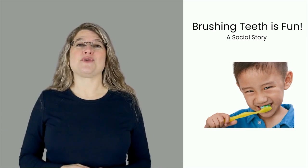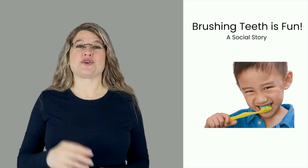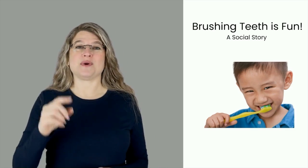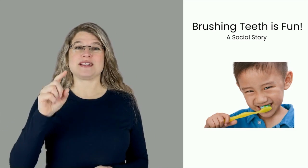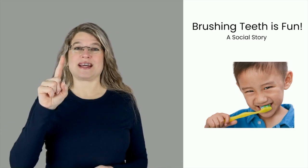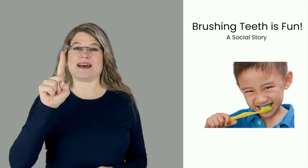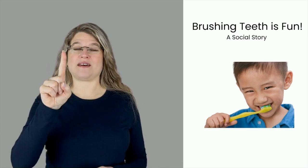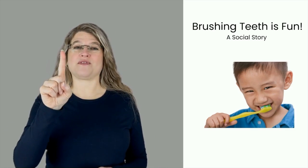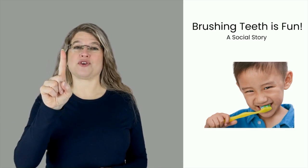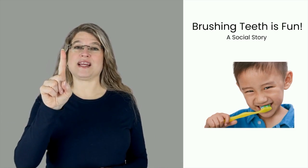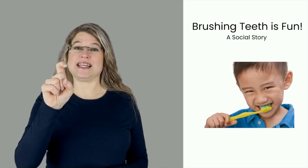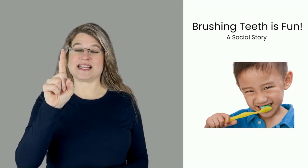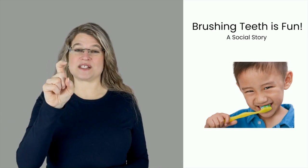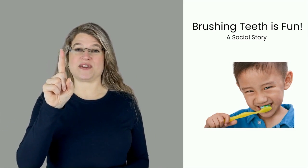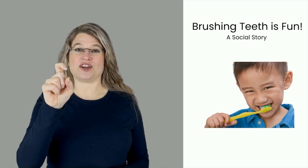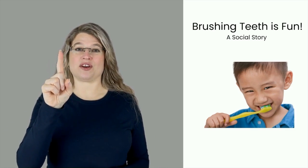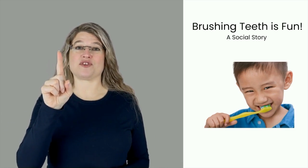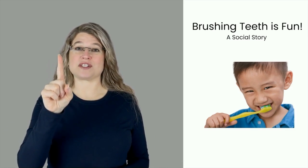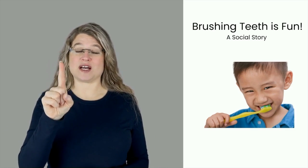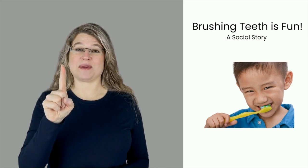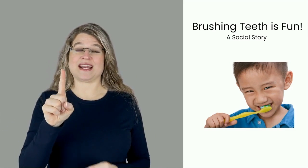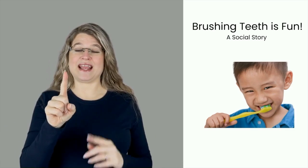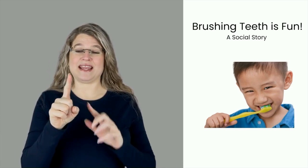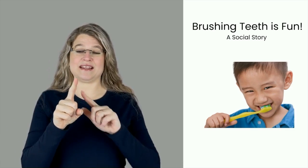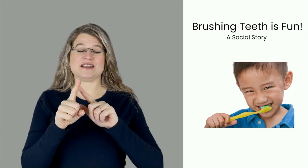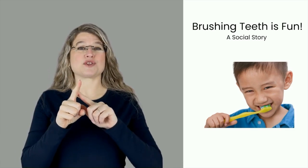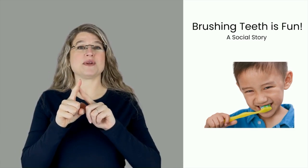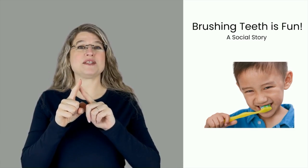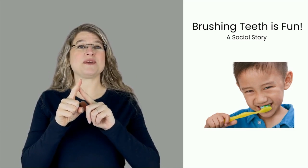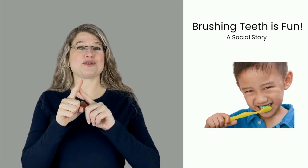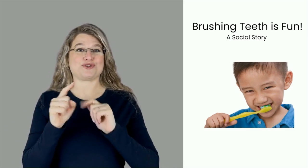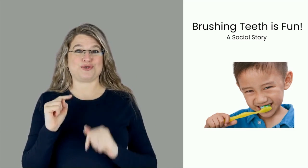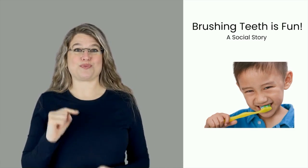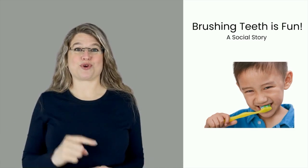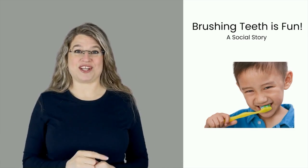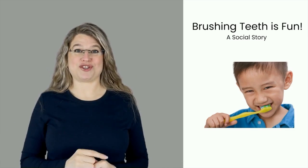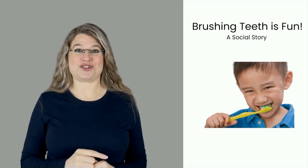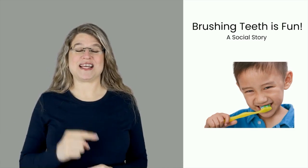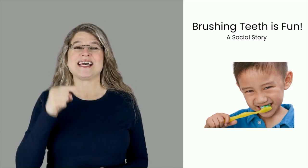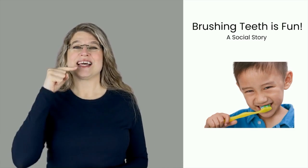you're going to have your index finger of your dominant hand is going to be your toothbrush.